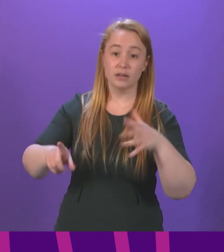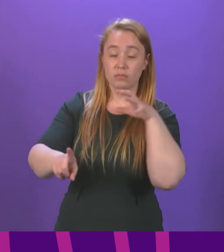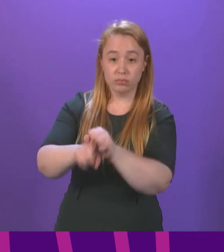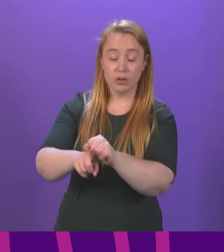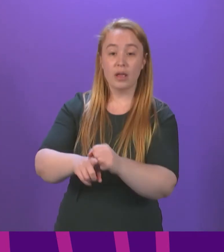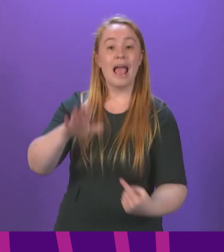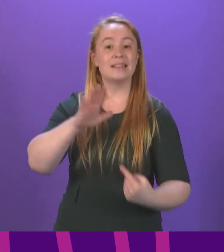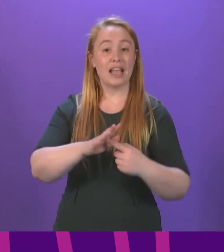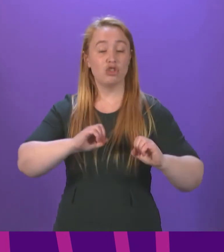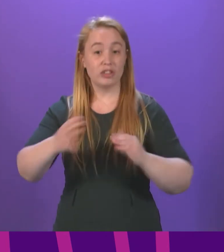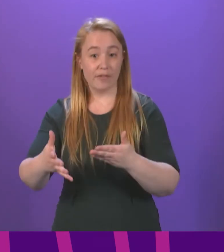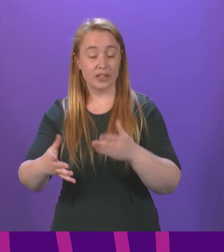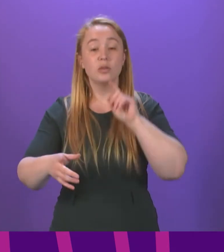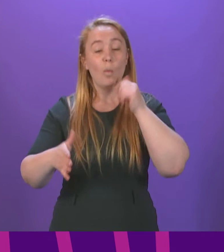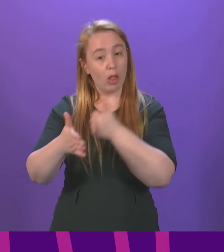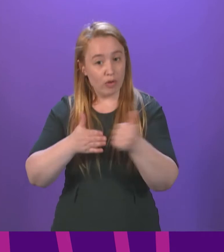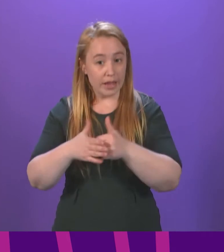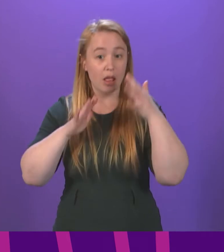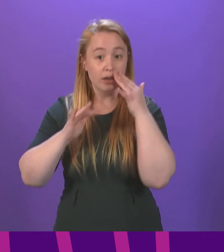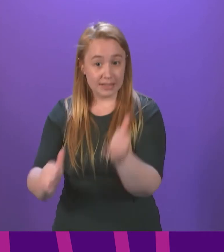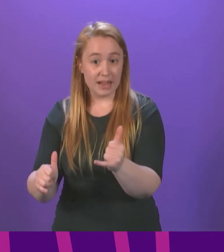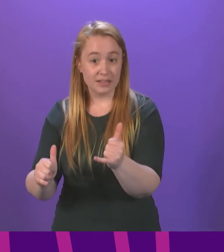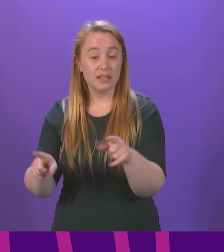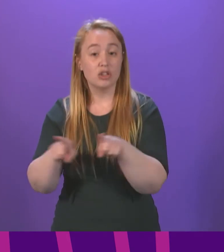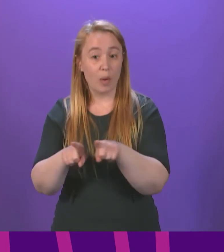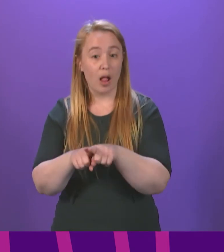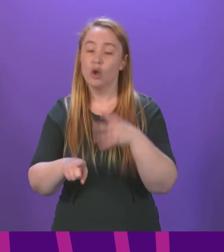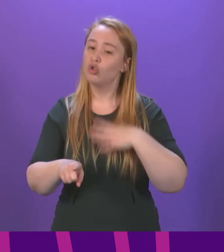and the people who work in them and to mitigate the wider social and economic harms that are